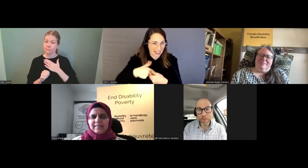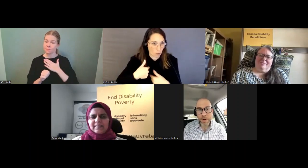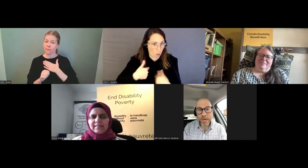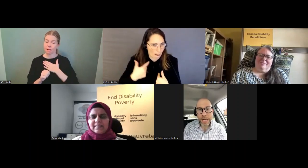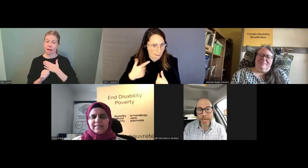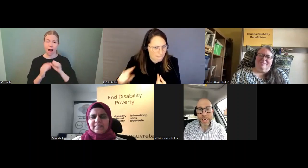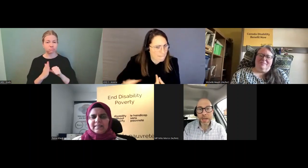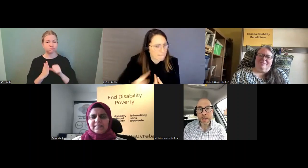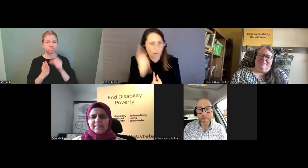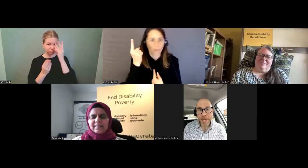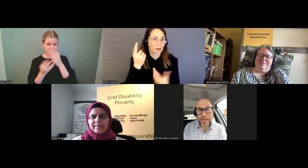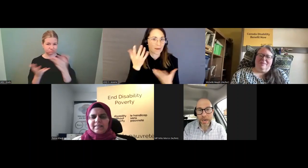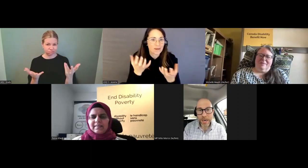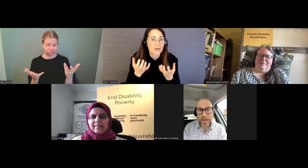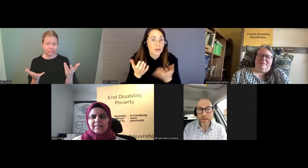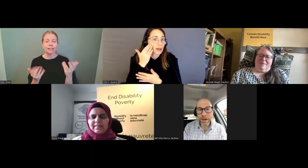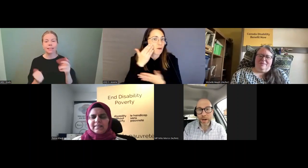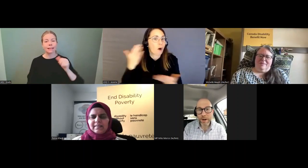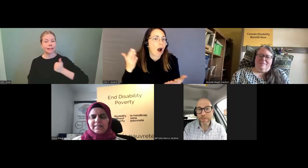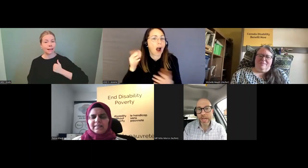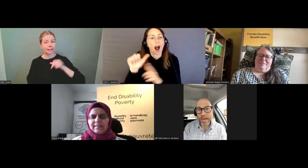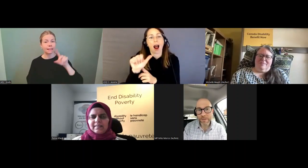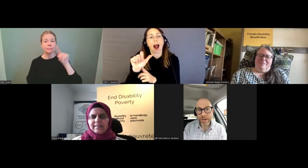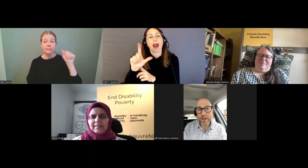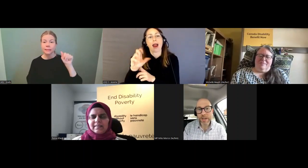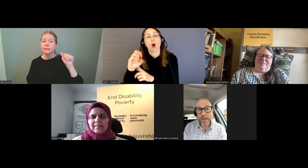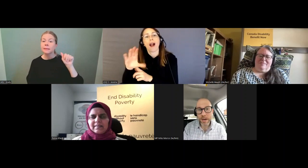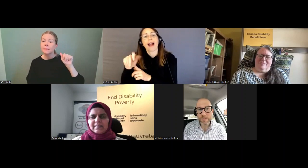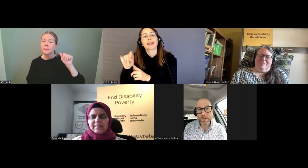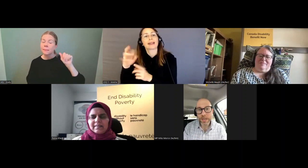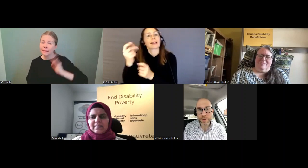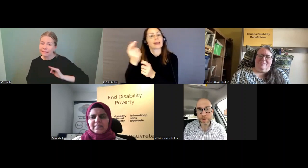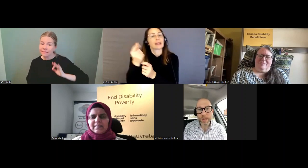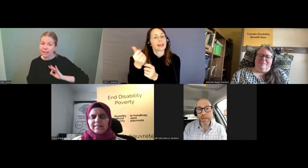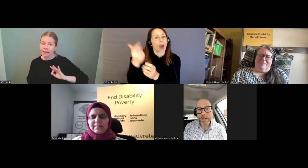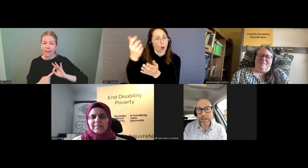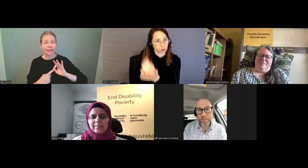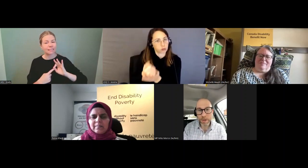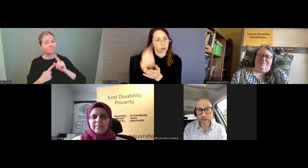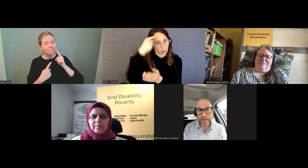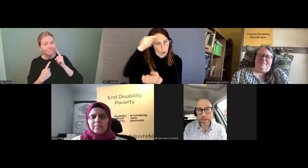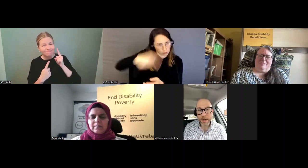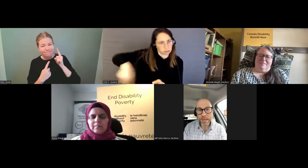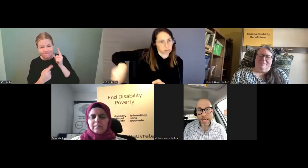AHEAD BECAUSE OF THE ADVOCACY OF THE DISABILITY COMMUNITY.